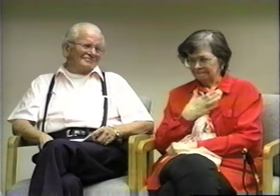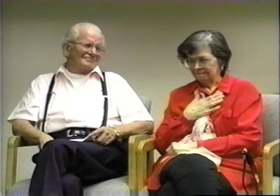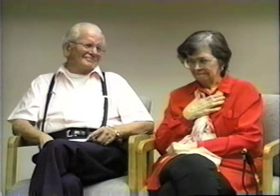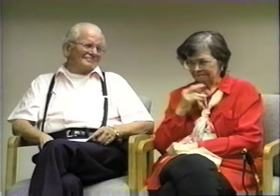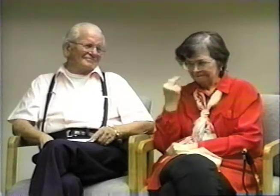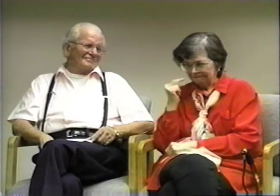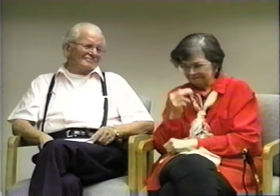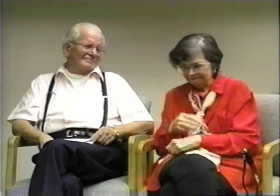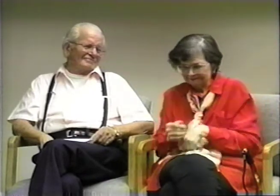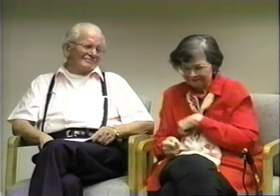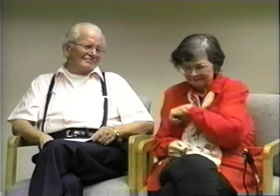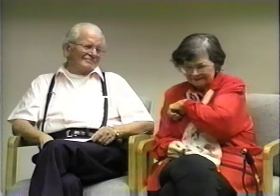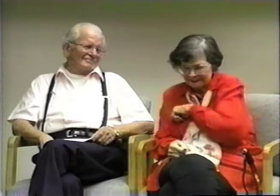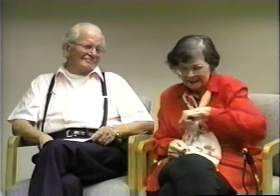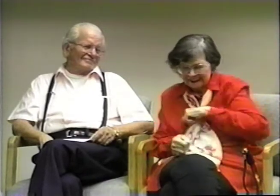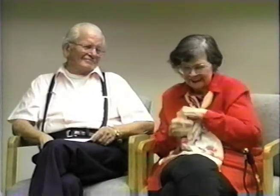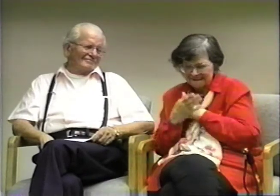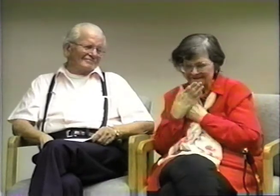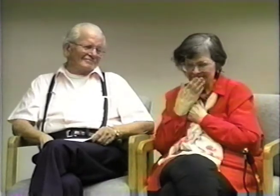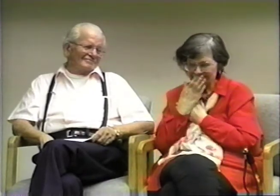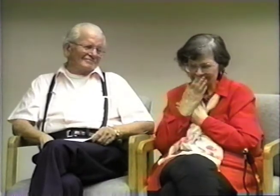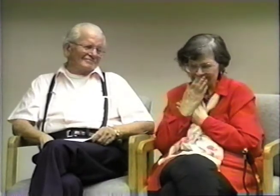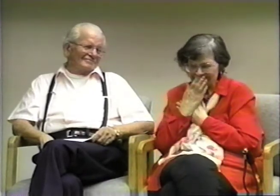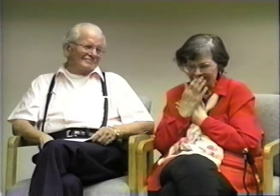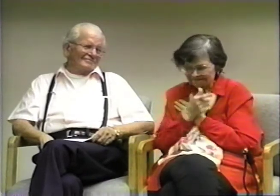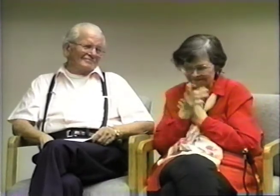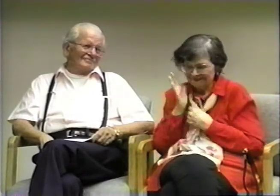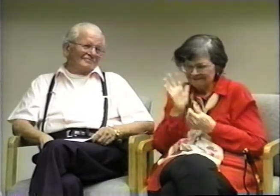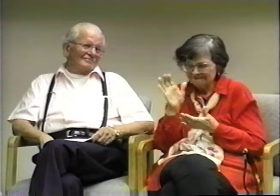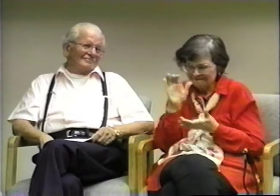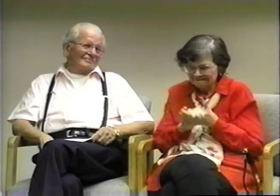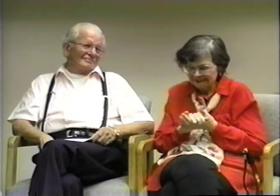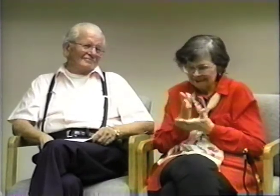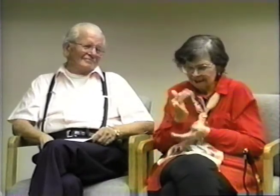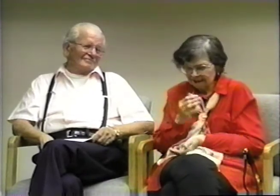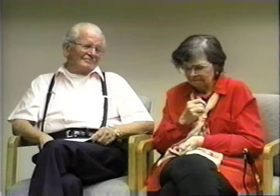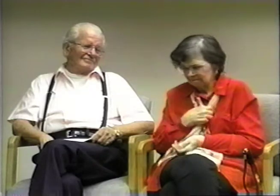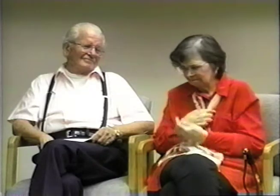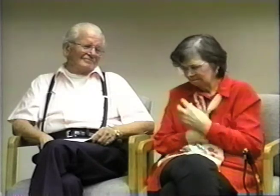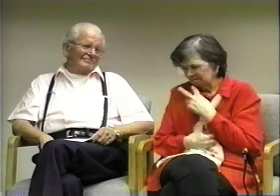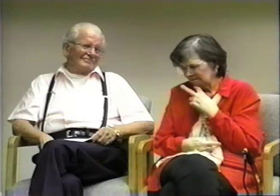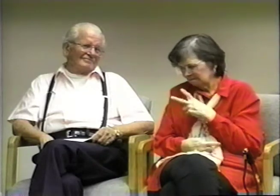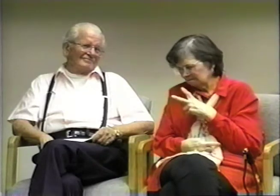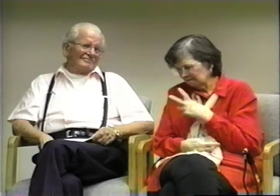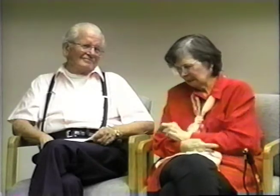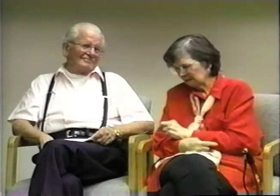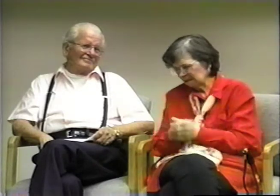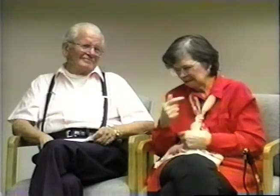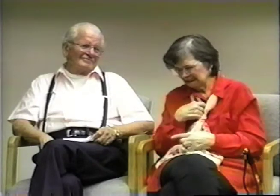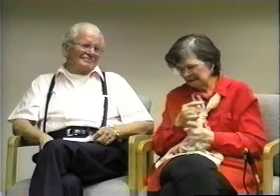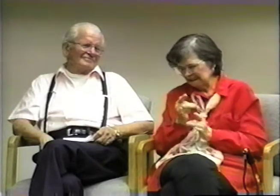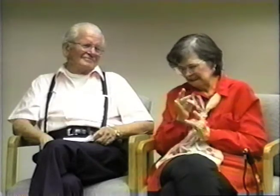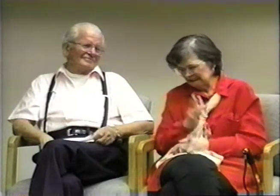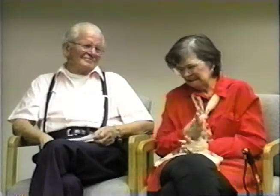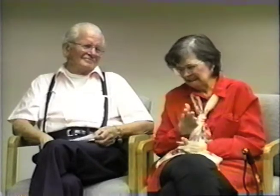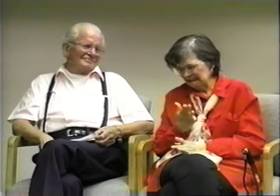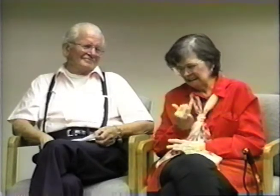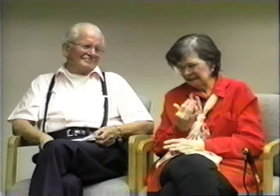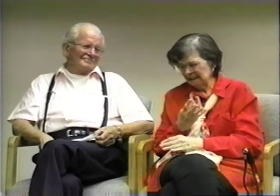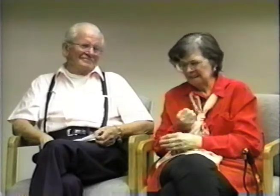and since we didn't have much room, I had to sit on his lap. My niece, who was sitting next to me, kept giggling and nudging me,